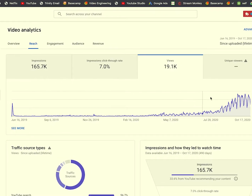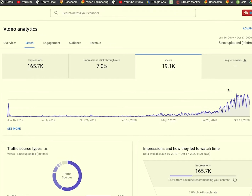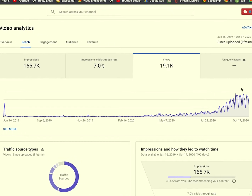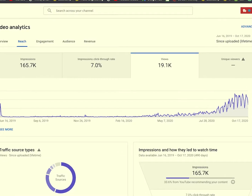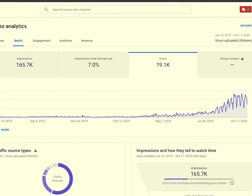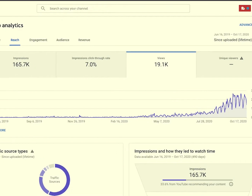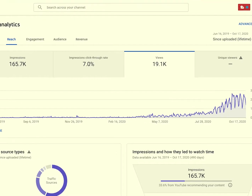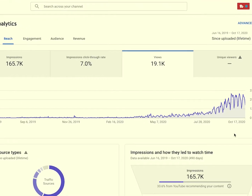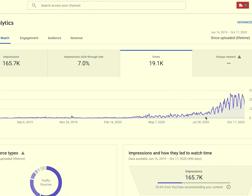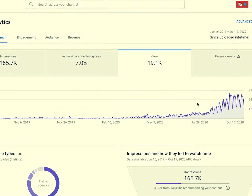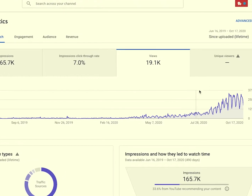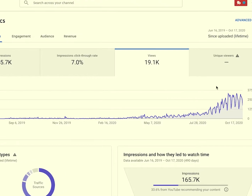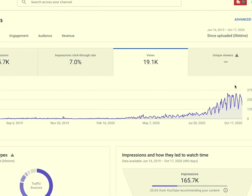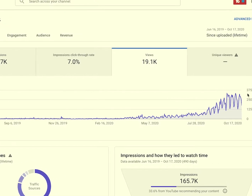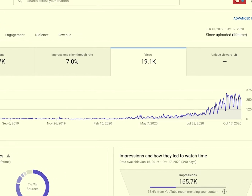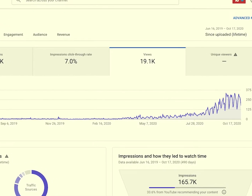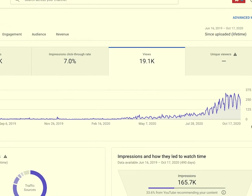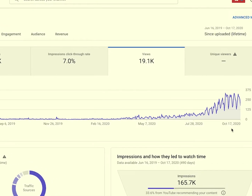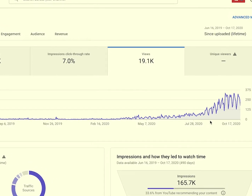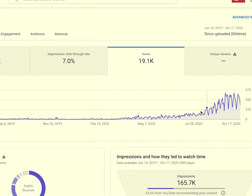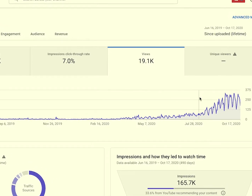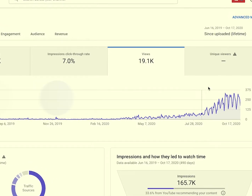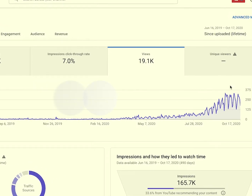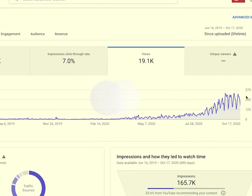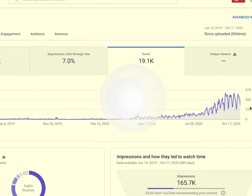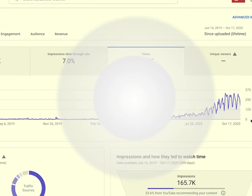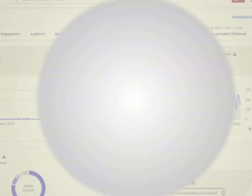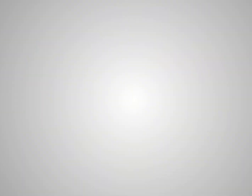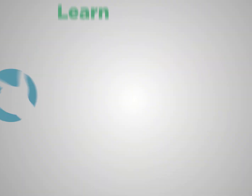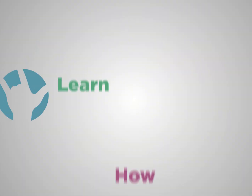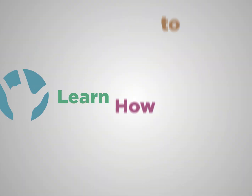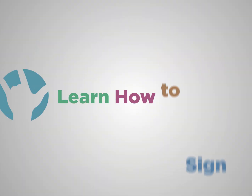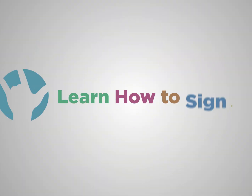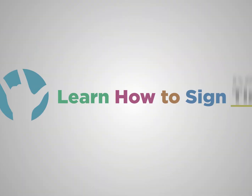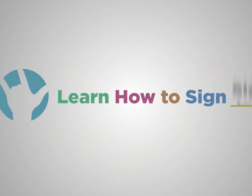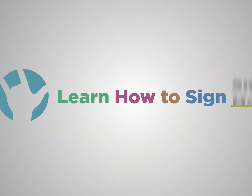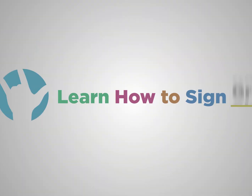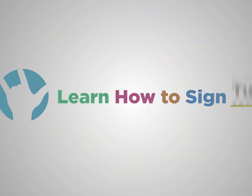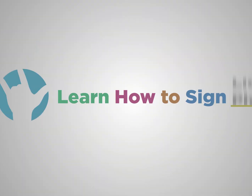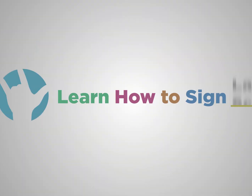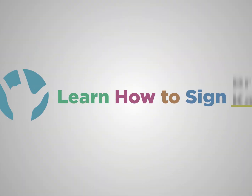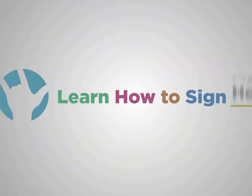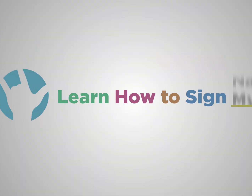break, the sign language videos on our channel started to perform well. In October of 2020,